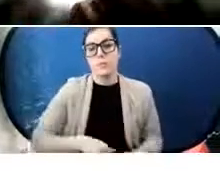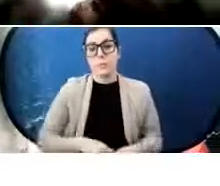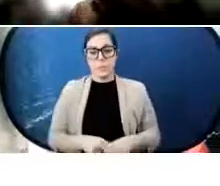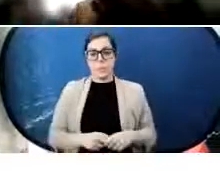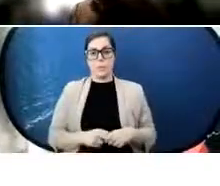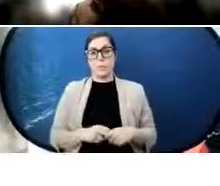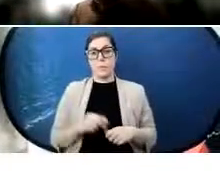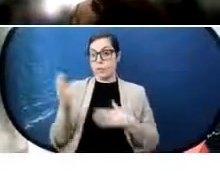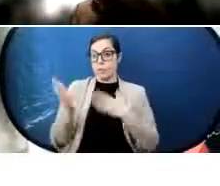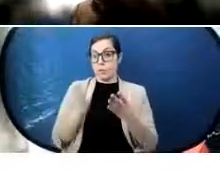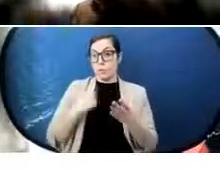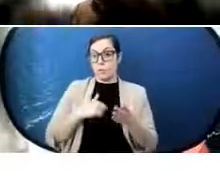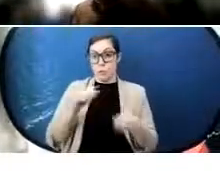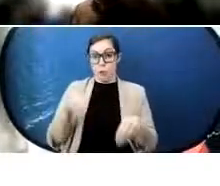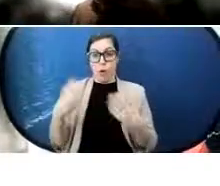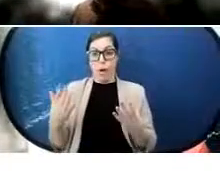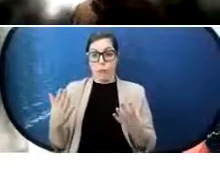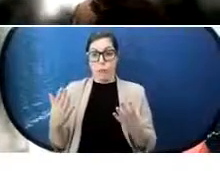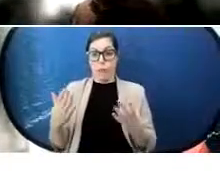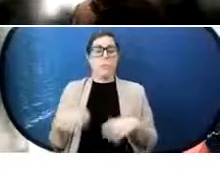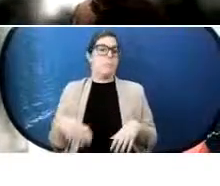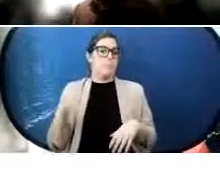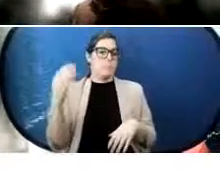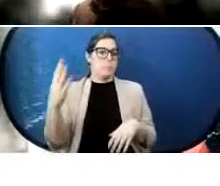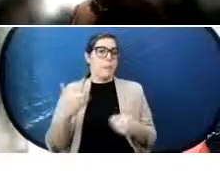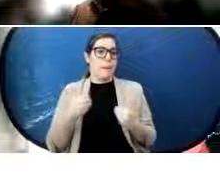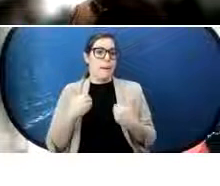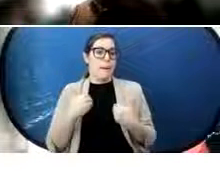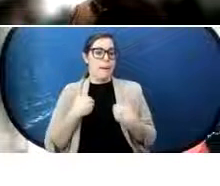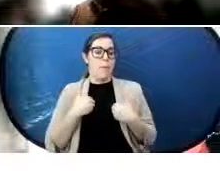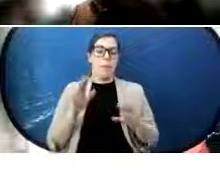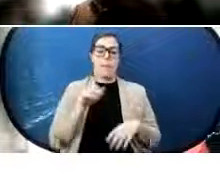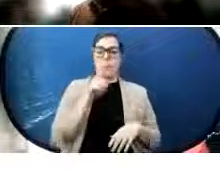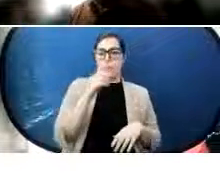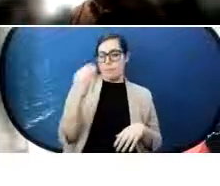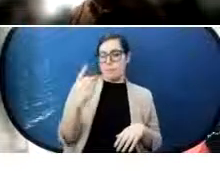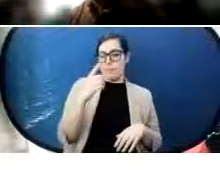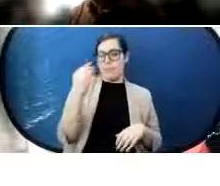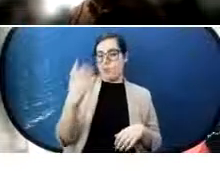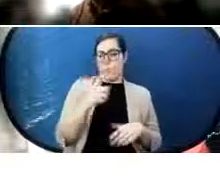of all, we have, I should say what we don't do. We don't directly offer International Education